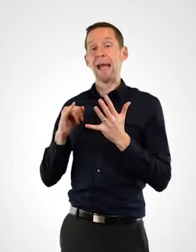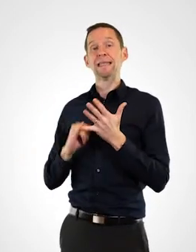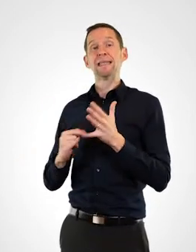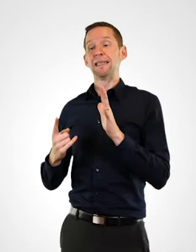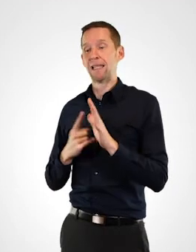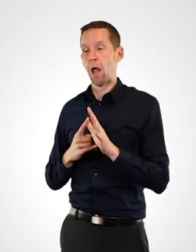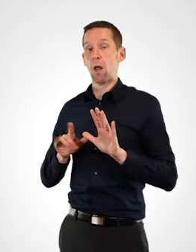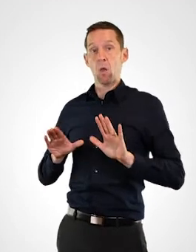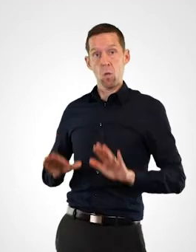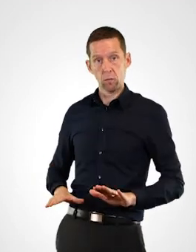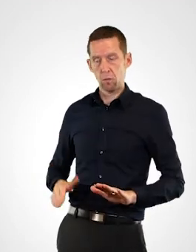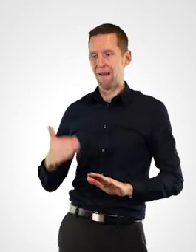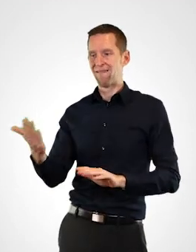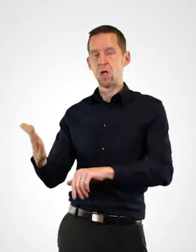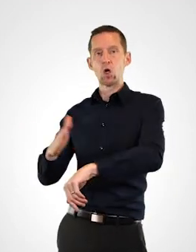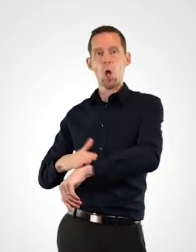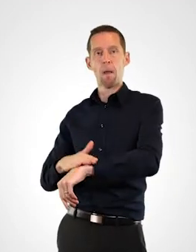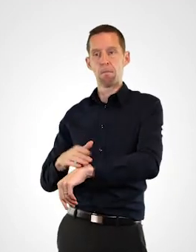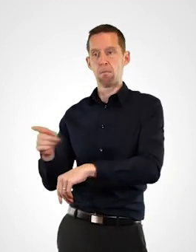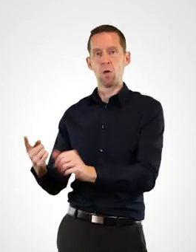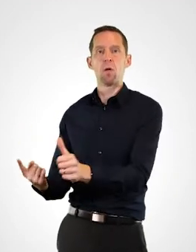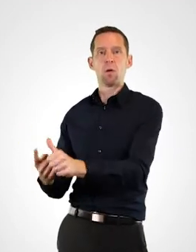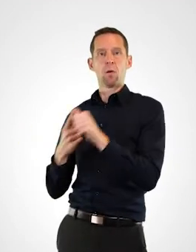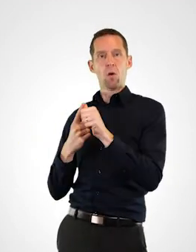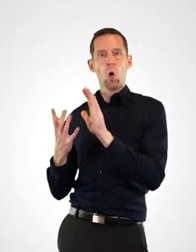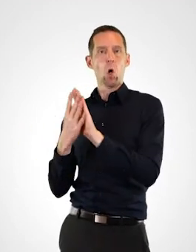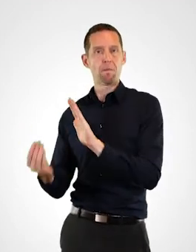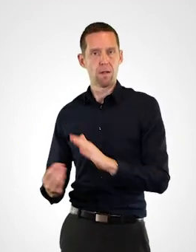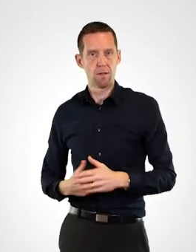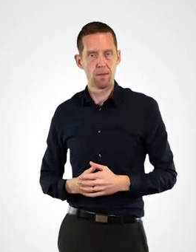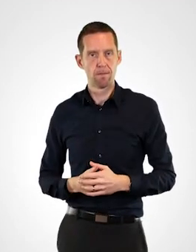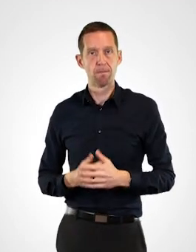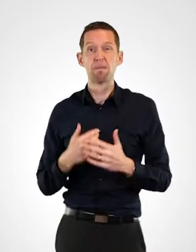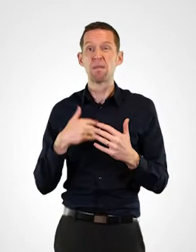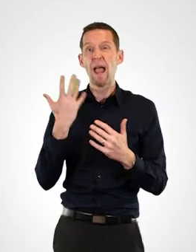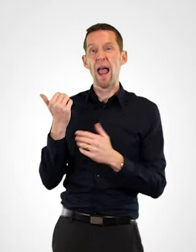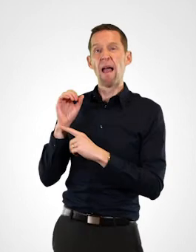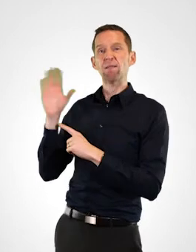the models so that the child has a chance to imitate, and I have examples